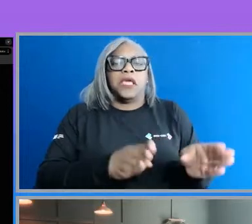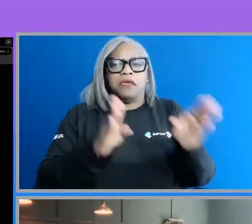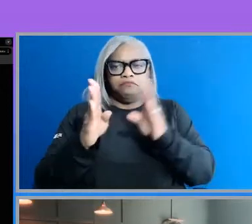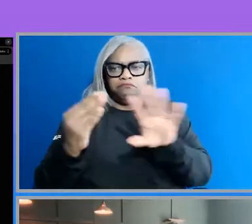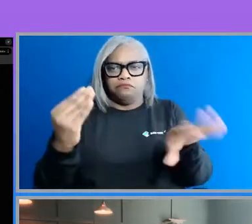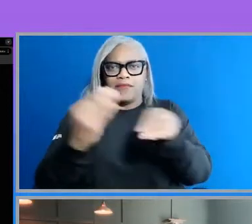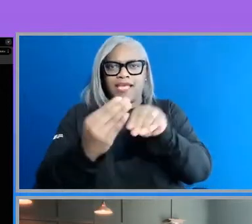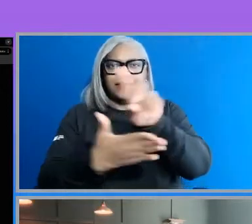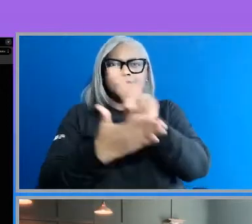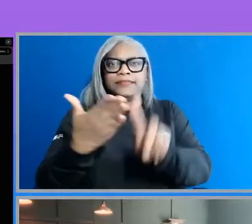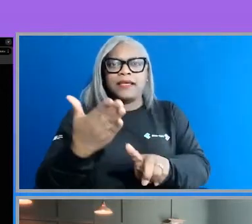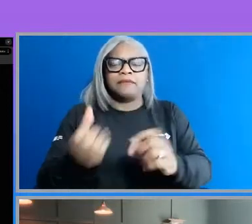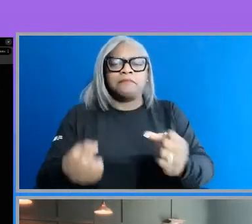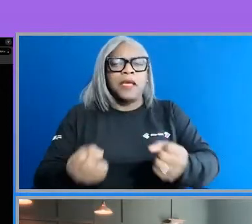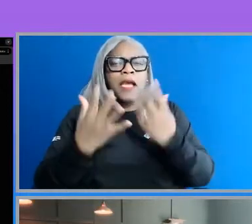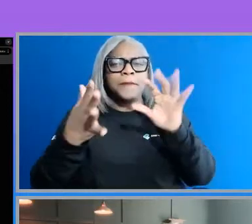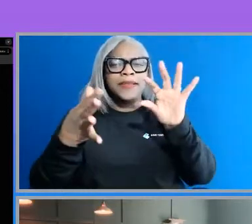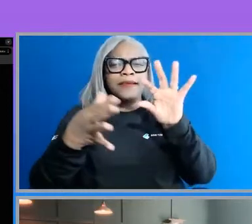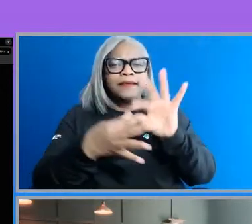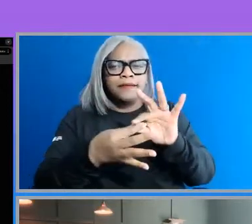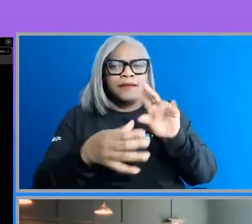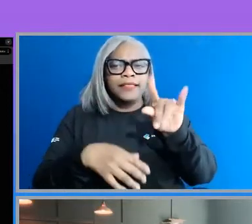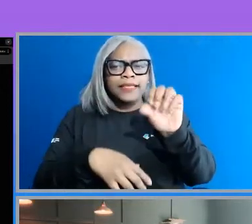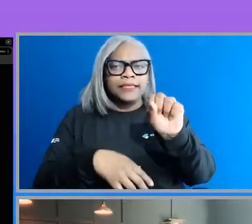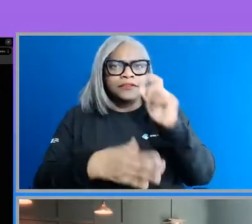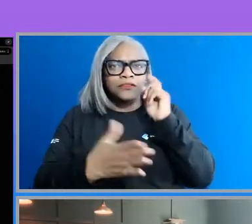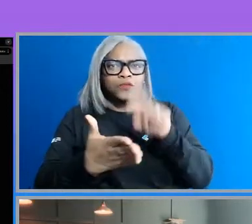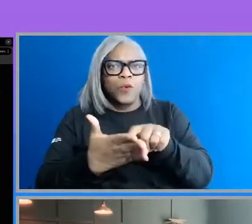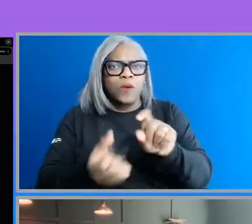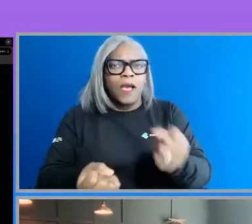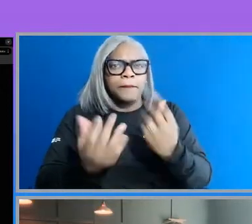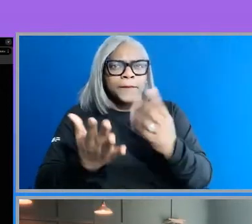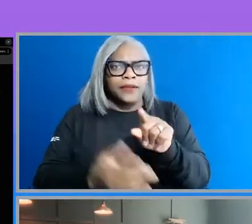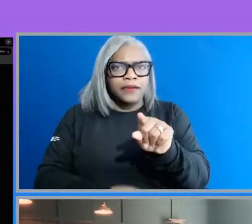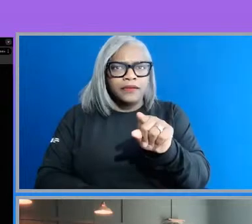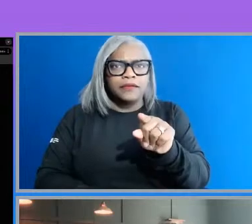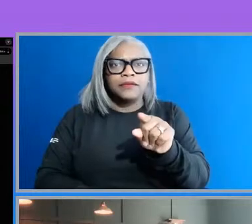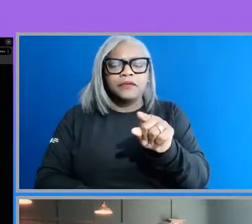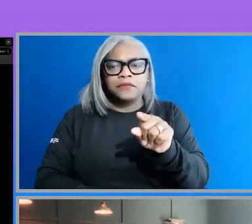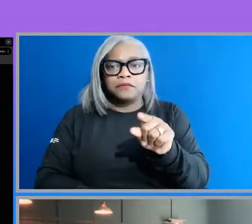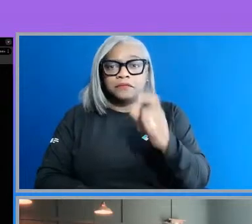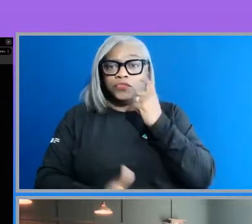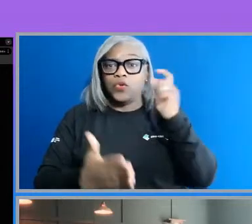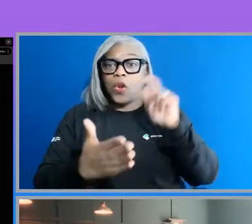mode. How many links do you see here? You should see three red